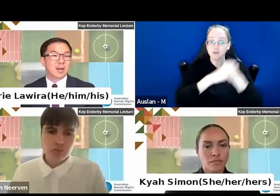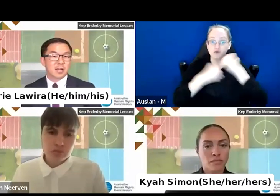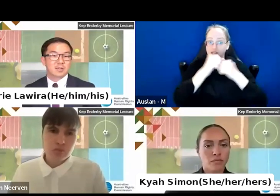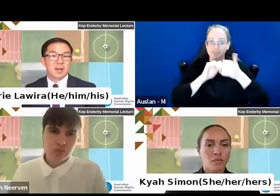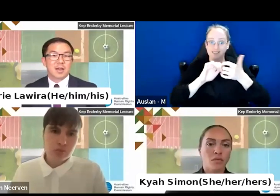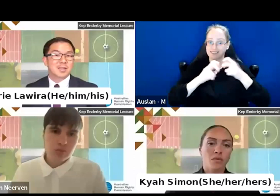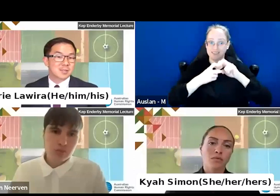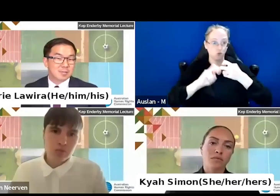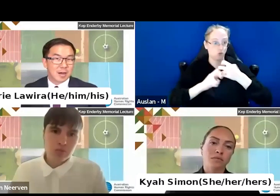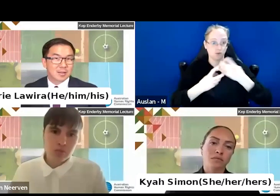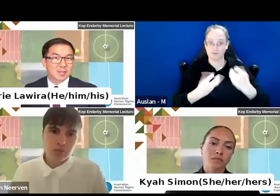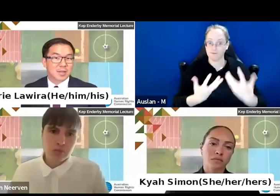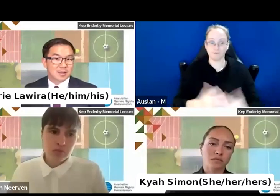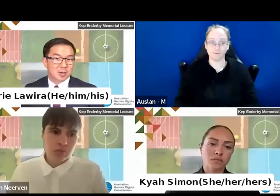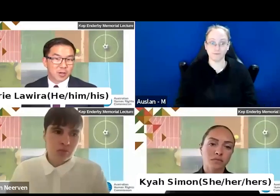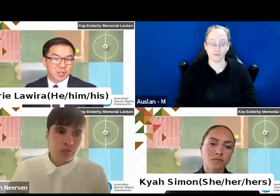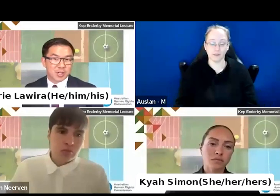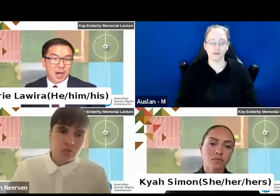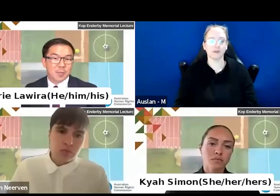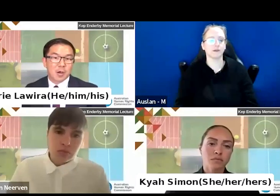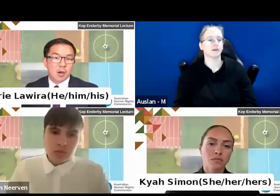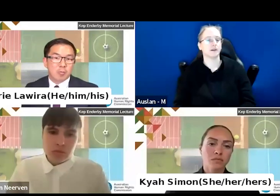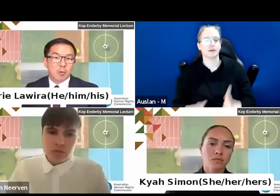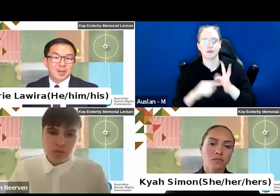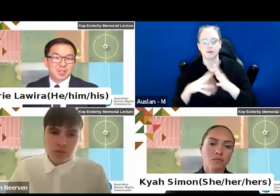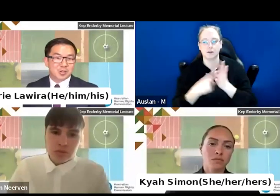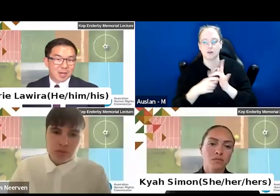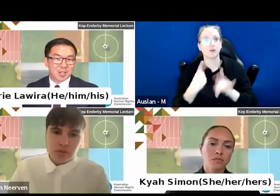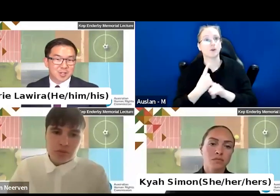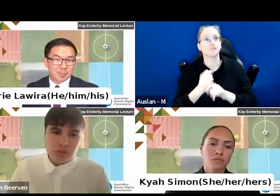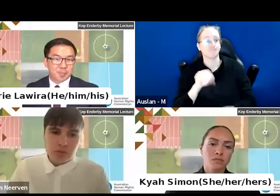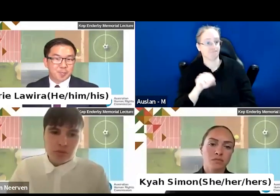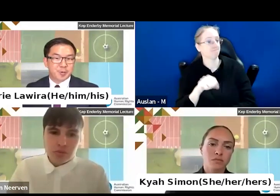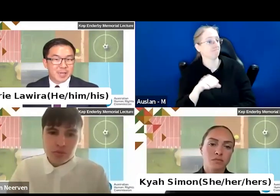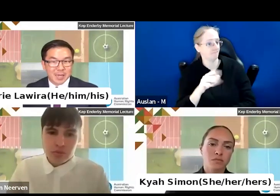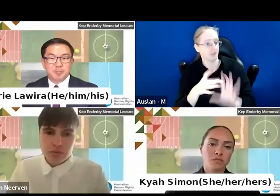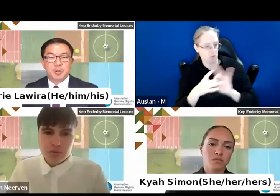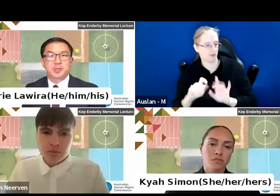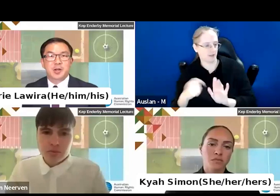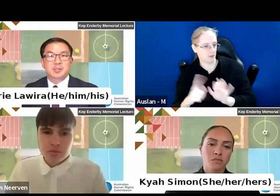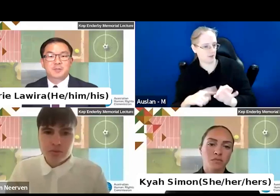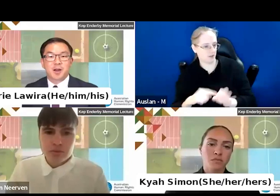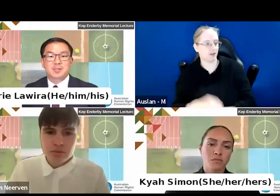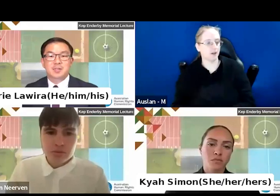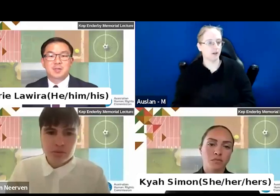And I guess that leads us to the next question. We witness structures that protect perpetrators of racism